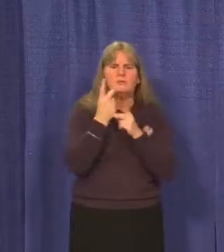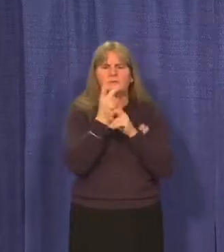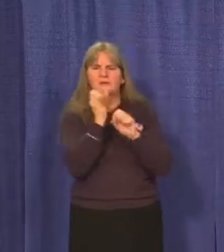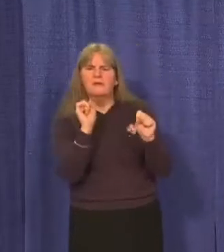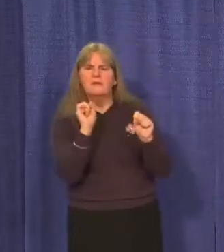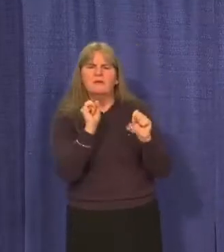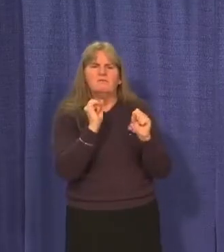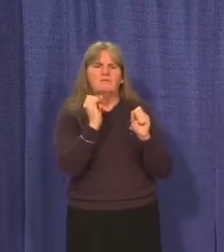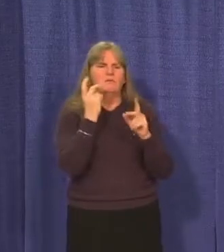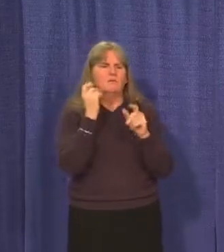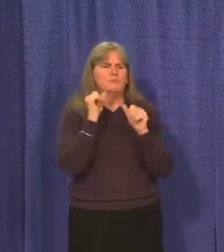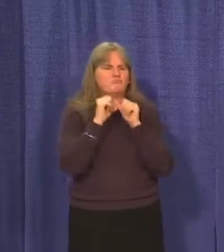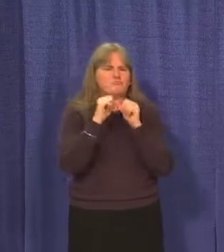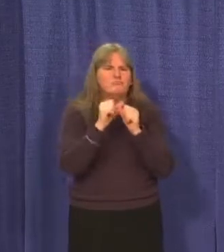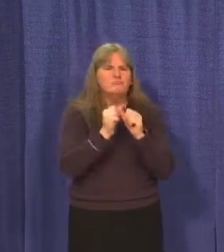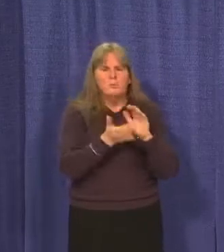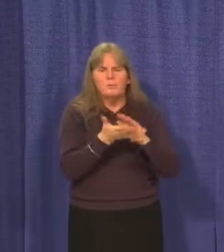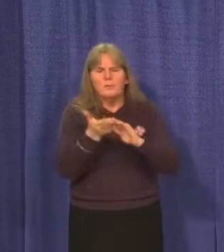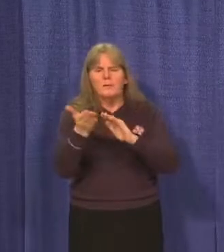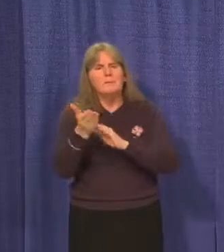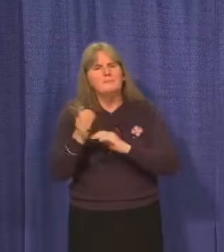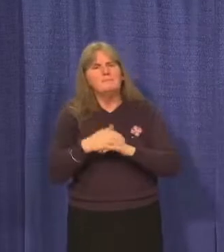websites, all of that. Pat: Thank you.